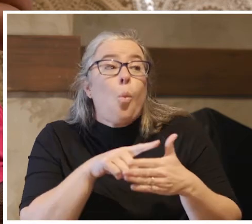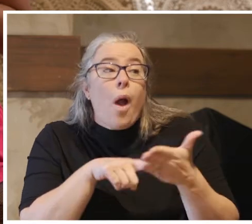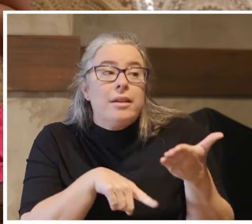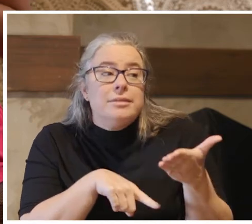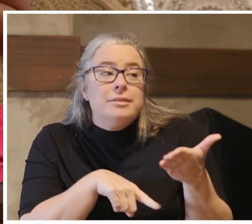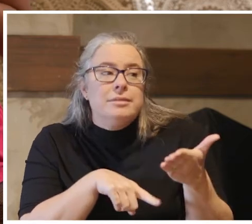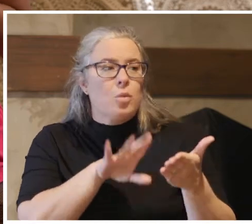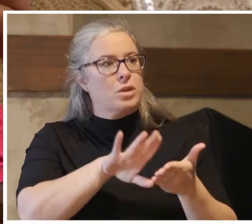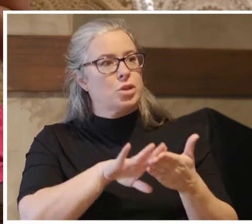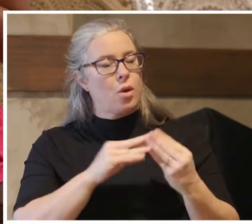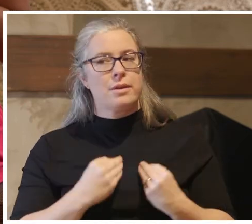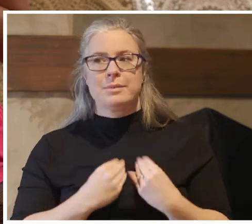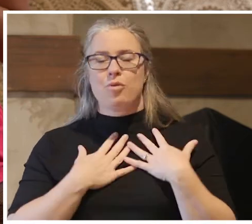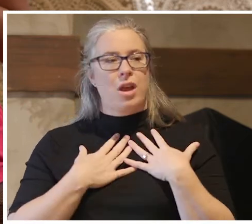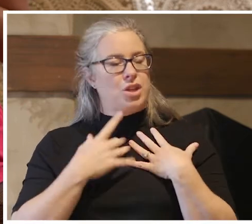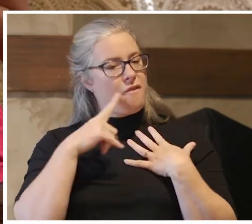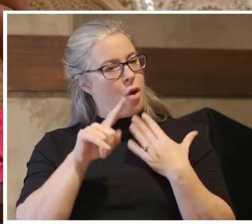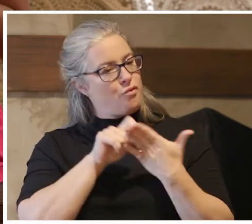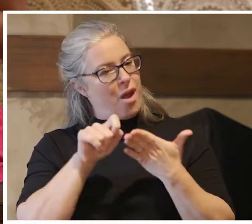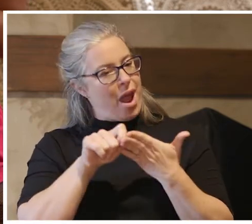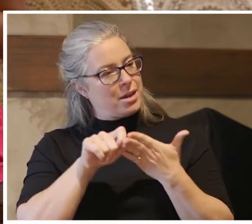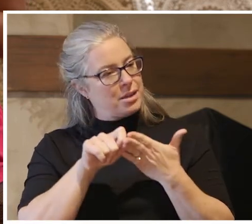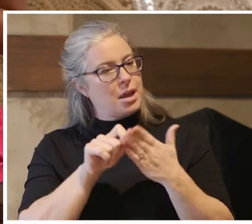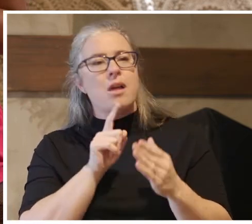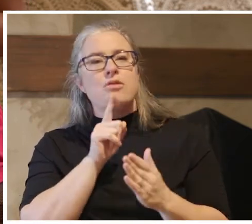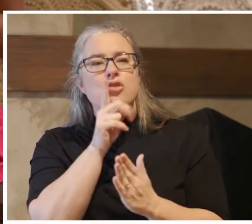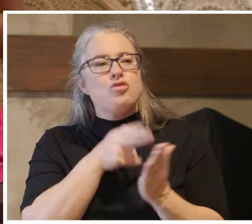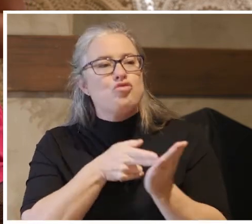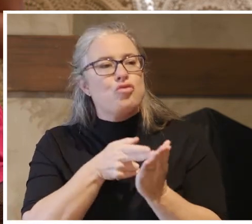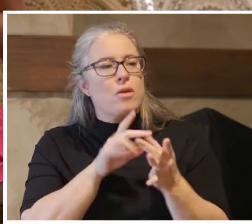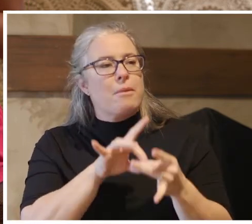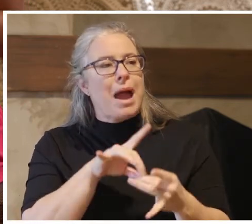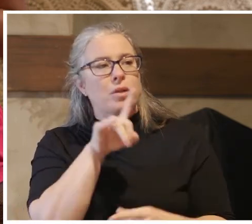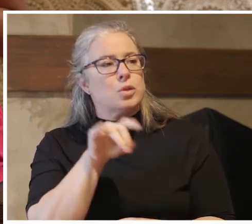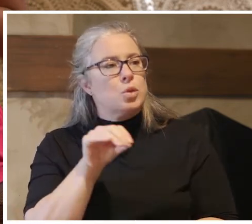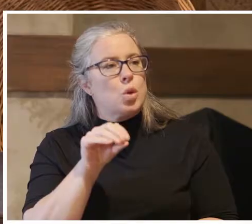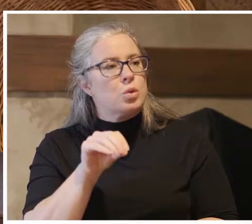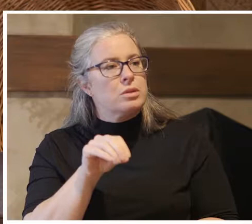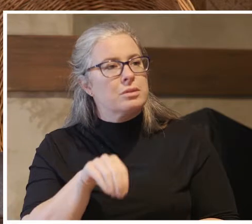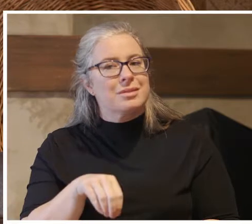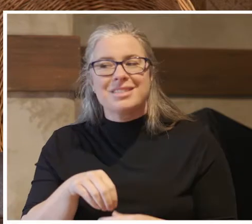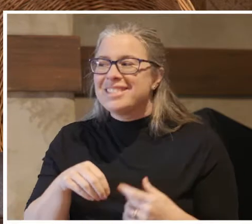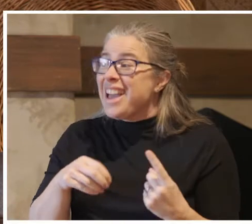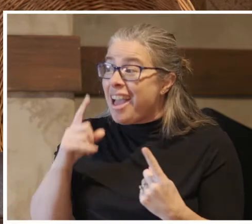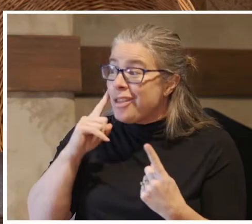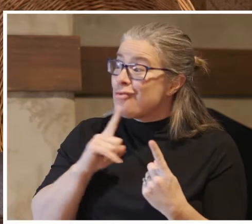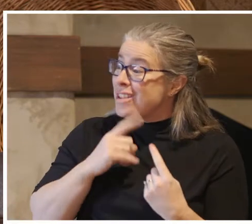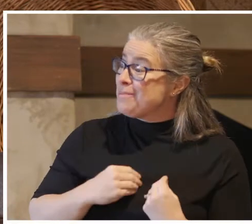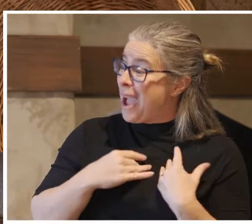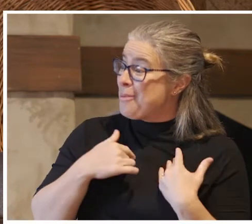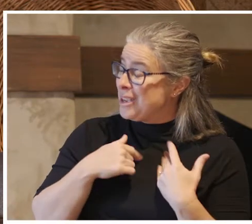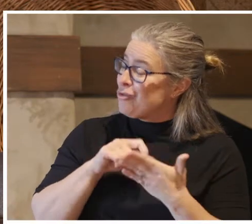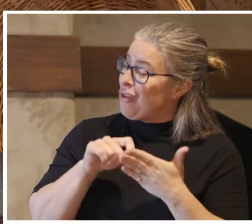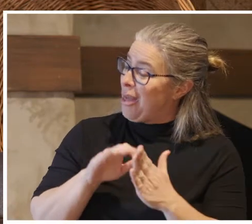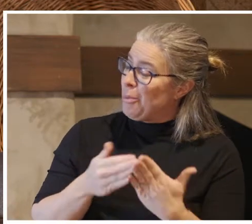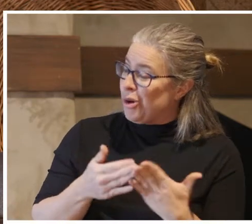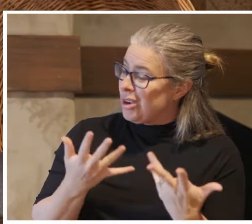What was your inspiration for writing "The Truth About Zoos?" Well, I think what really inspired me to write the book